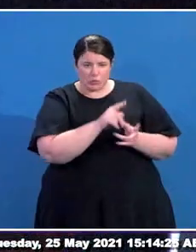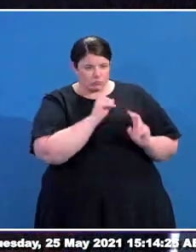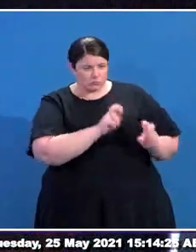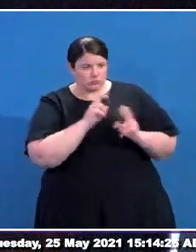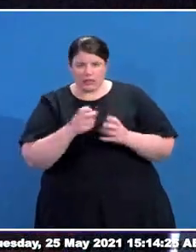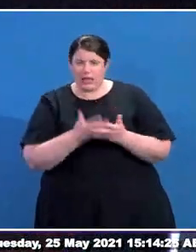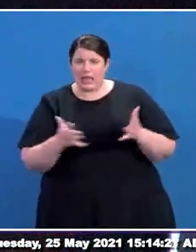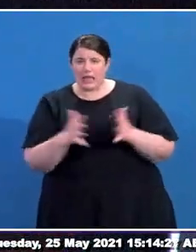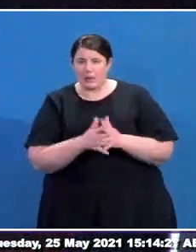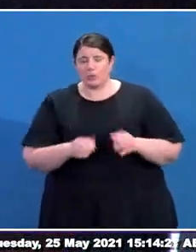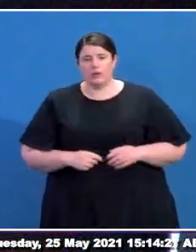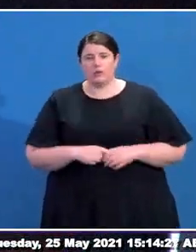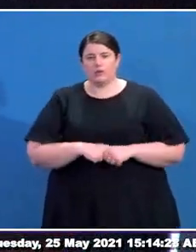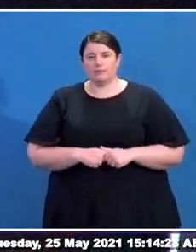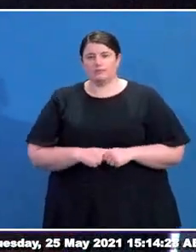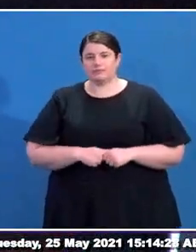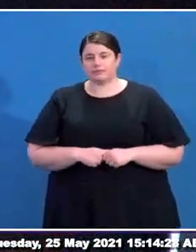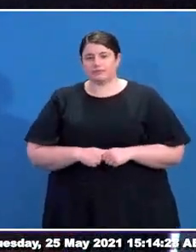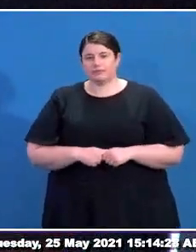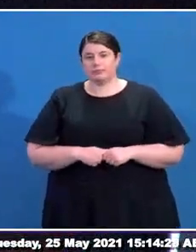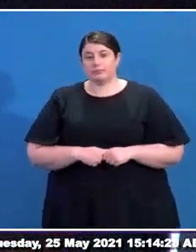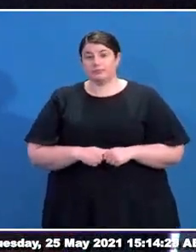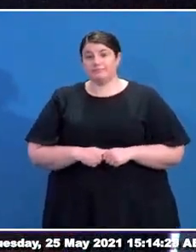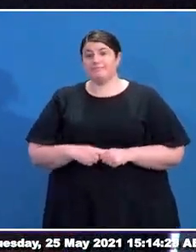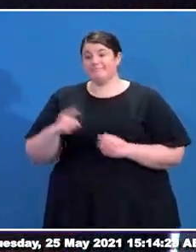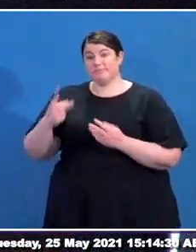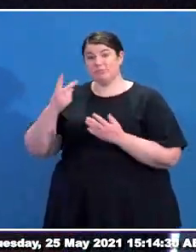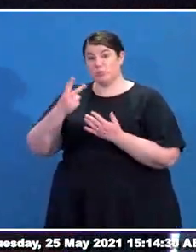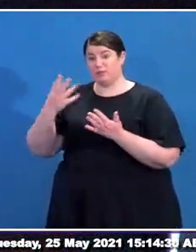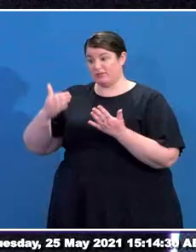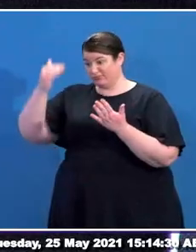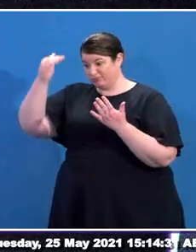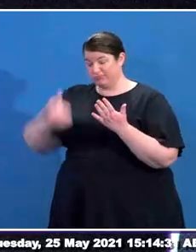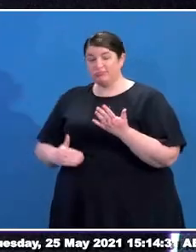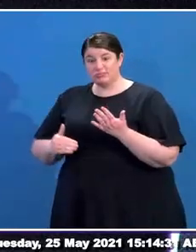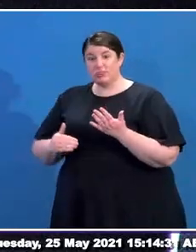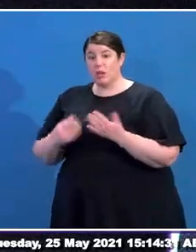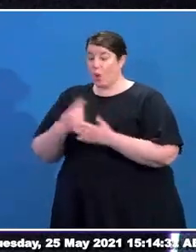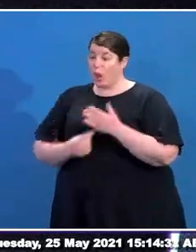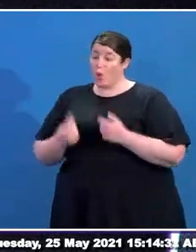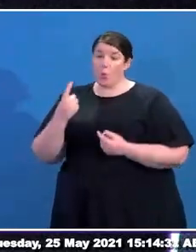I found with a lot of the allegations, there was only one